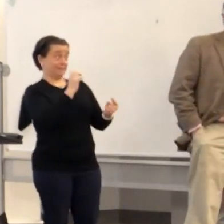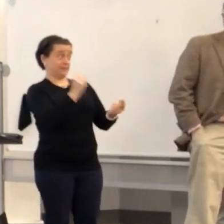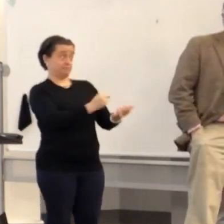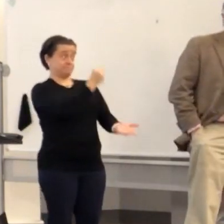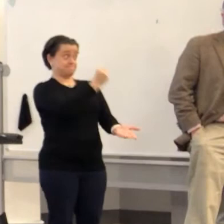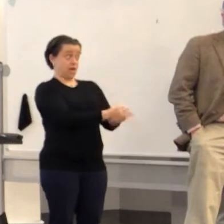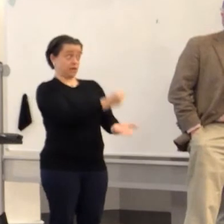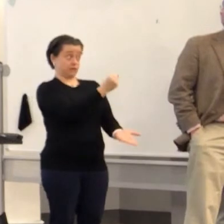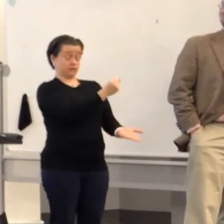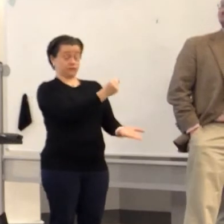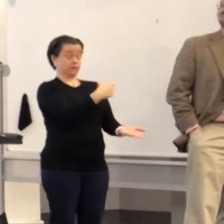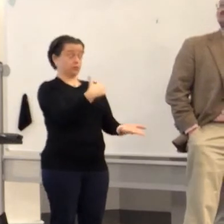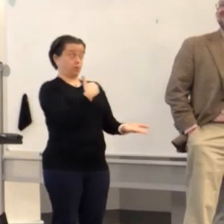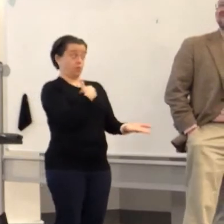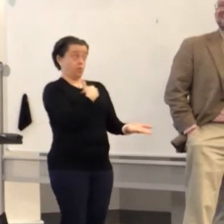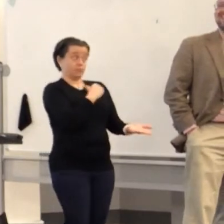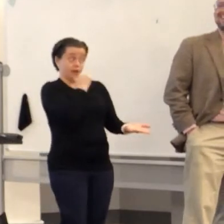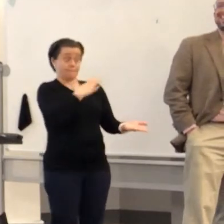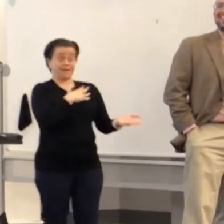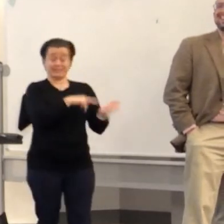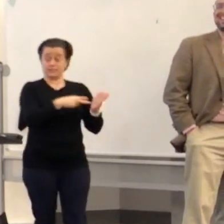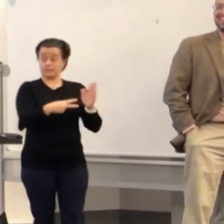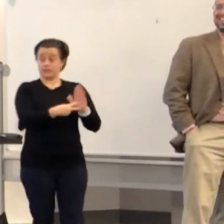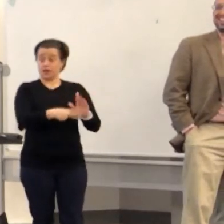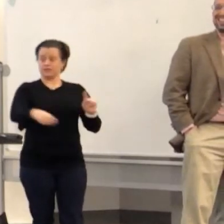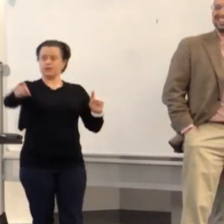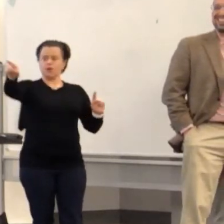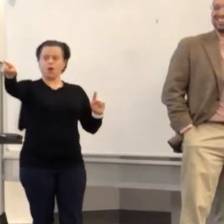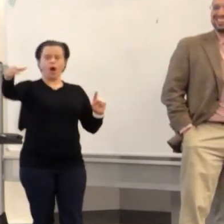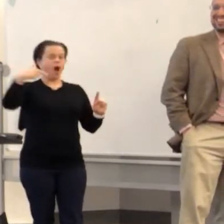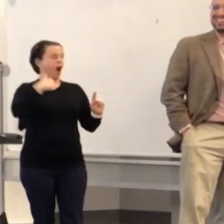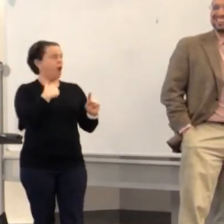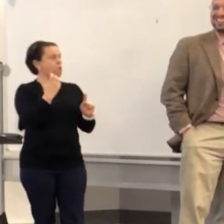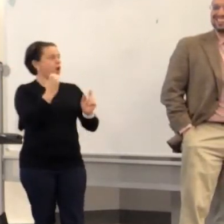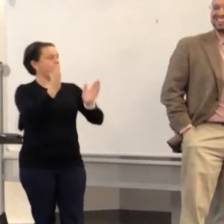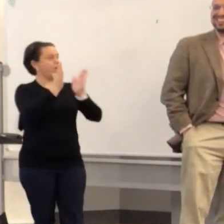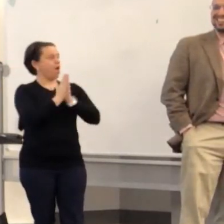[Man] There's one question also, I'm kind of a militant